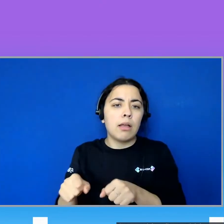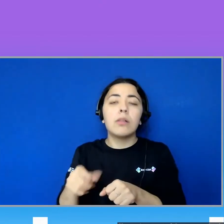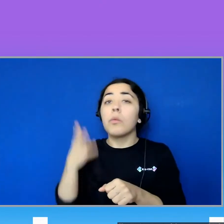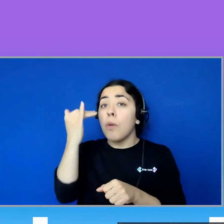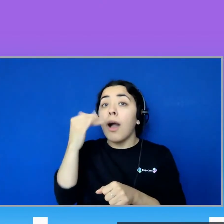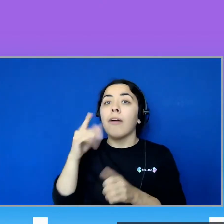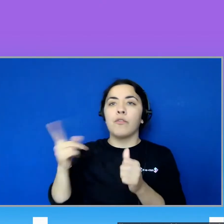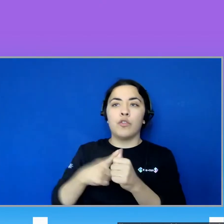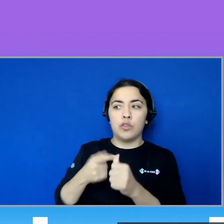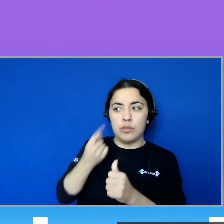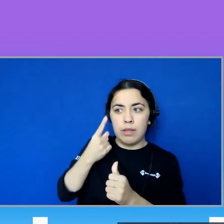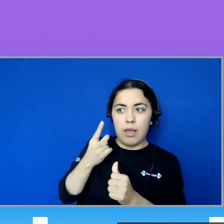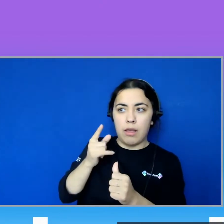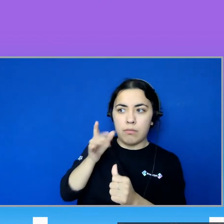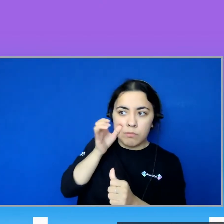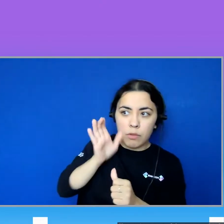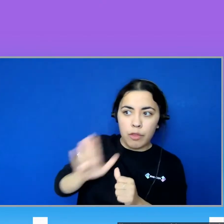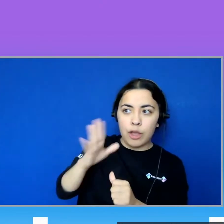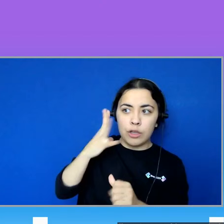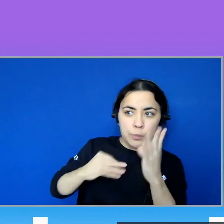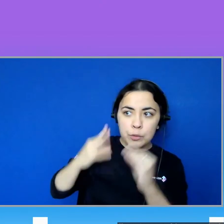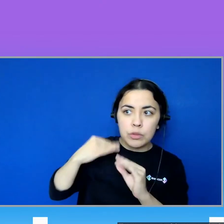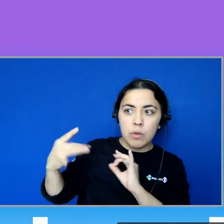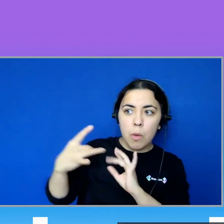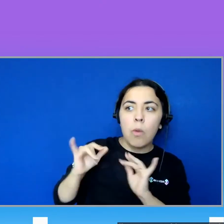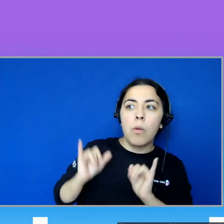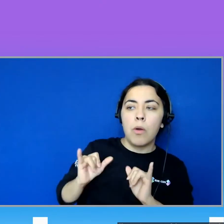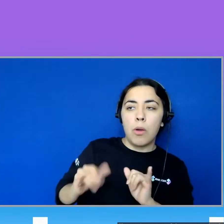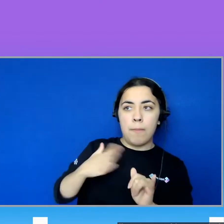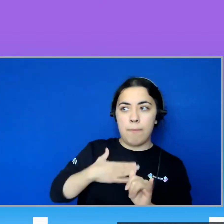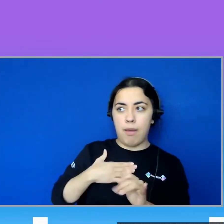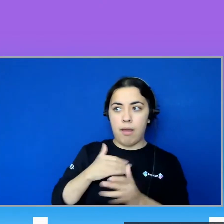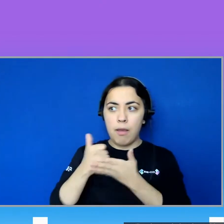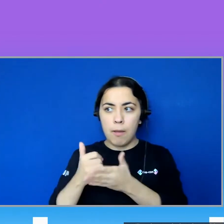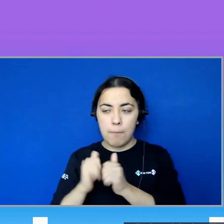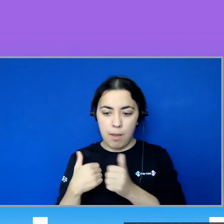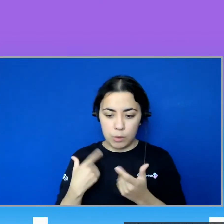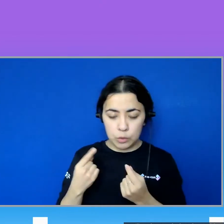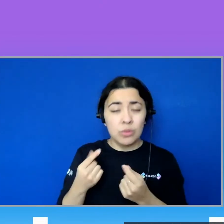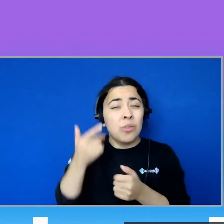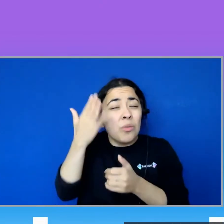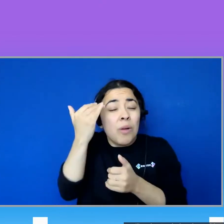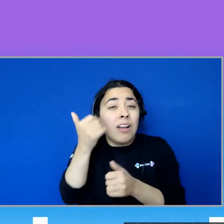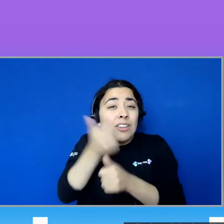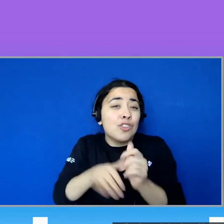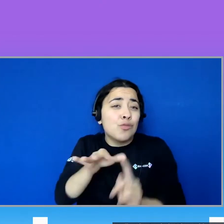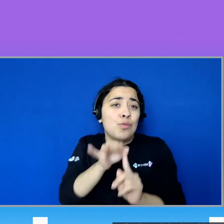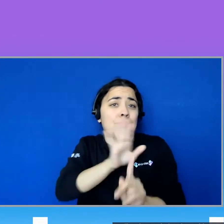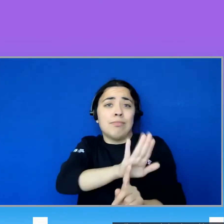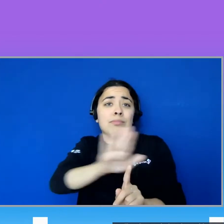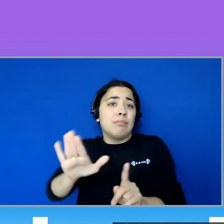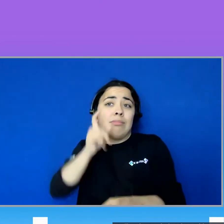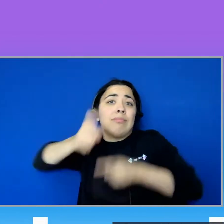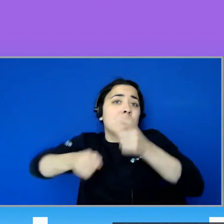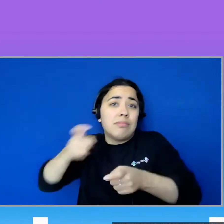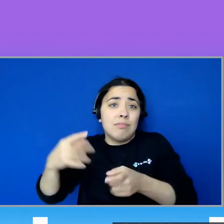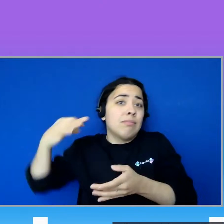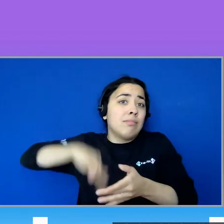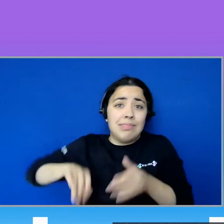you'll understand what the problems are and where you can what your contributions can be, because everyone brings something different to the